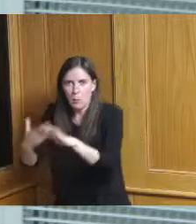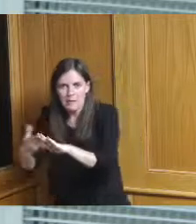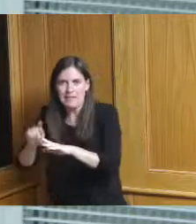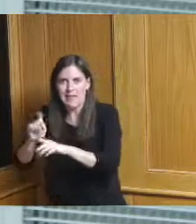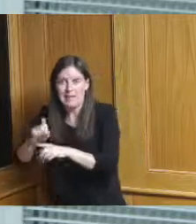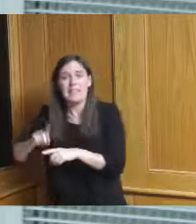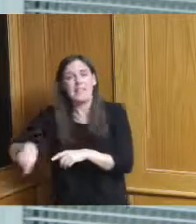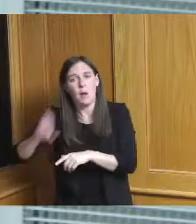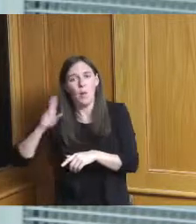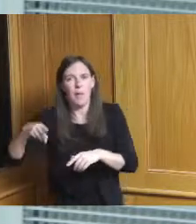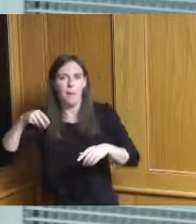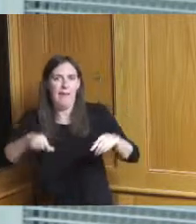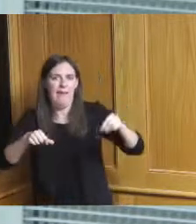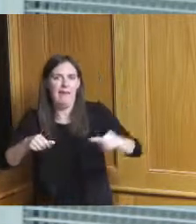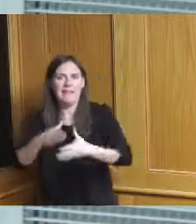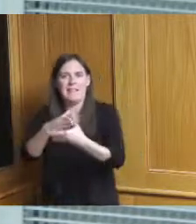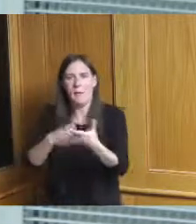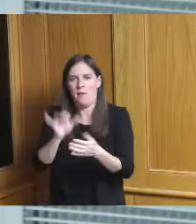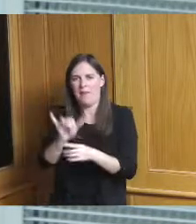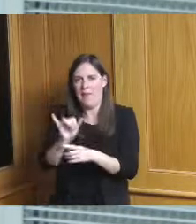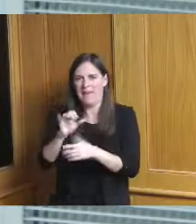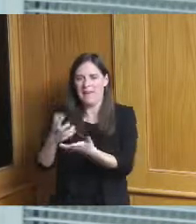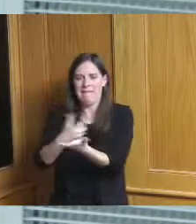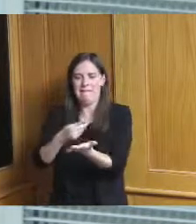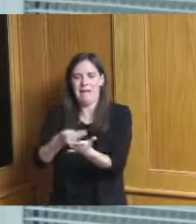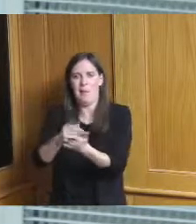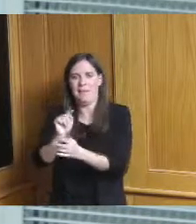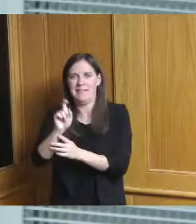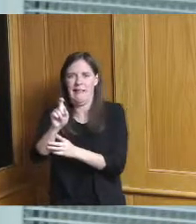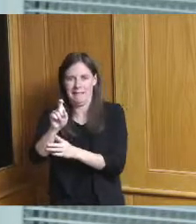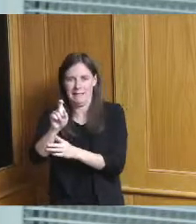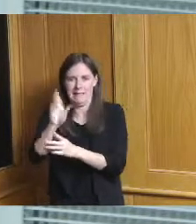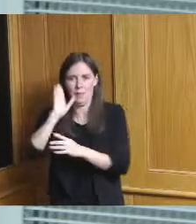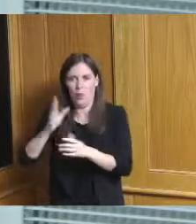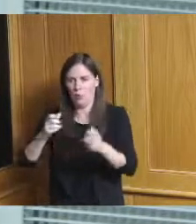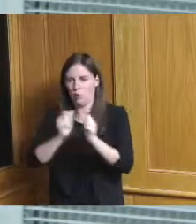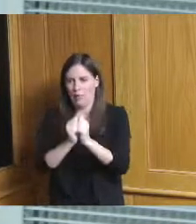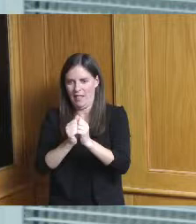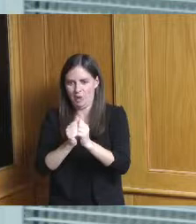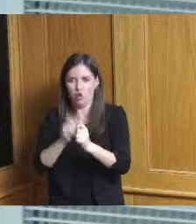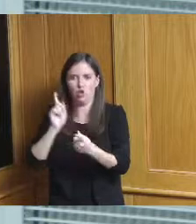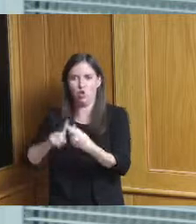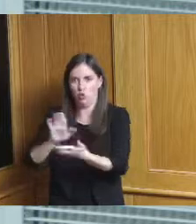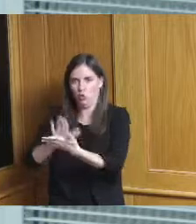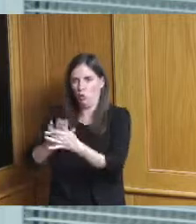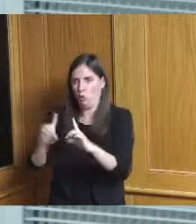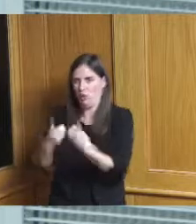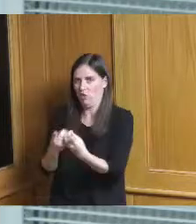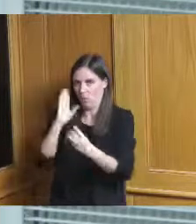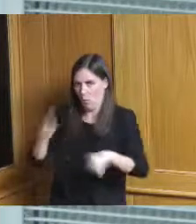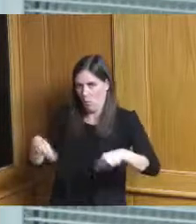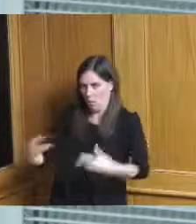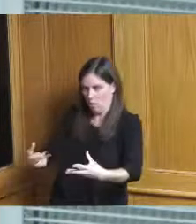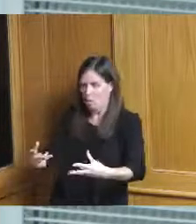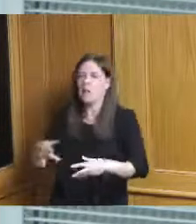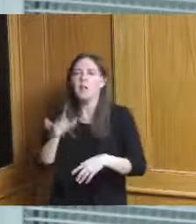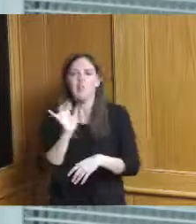it's called revenue sharing and so that will kick in when the abatement kicks in so so so once the